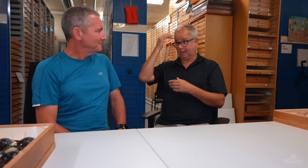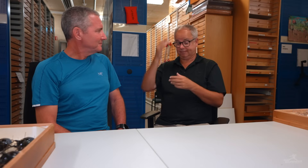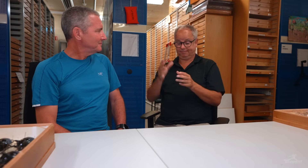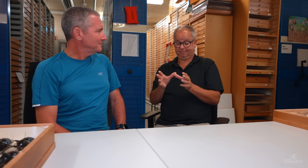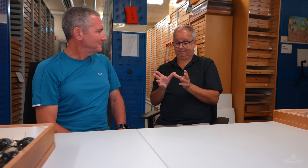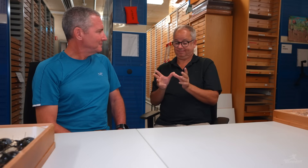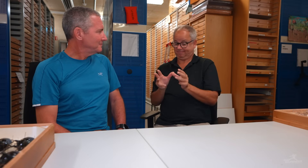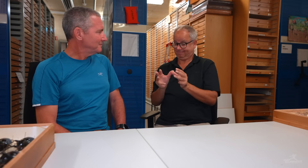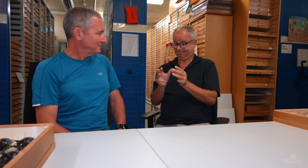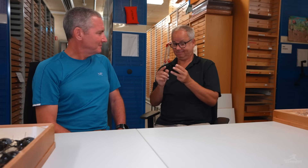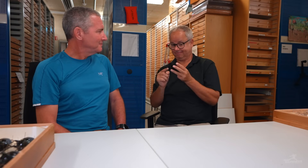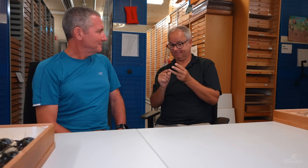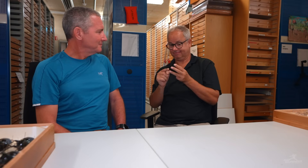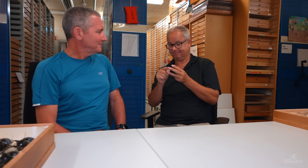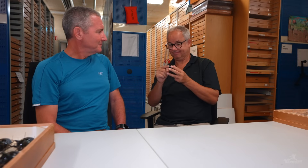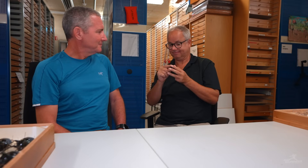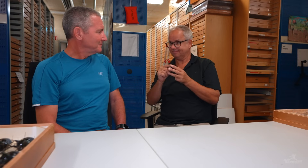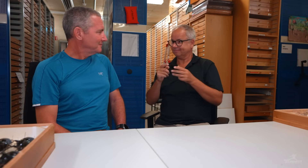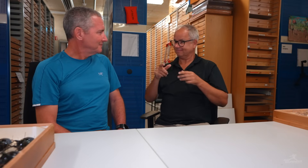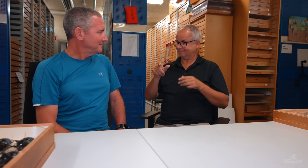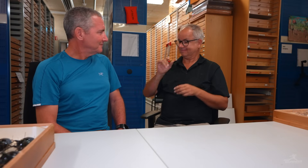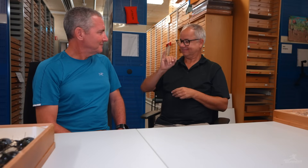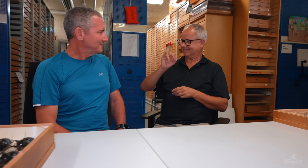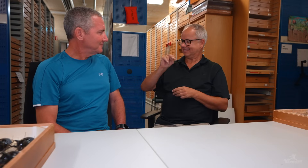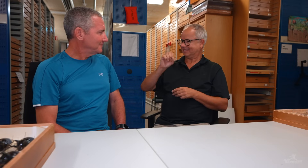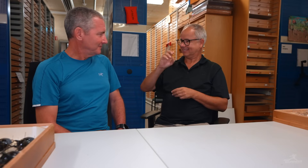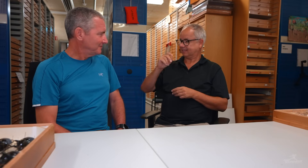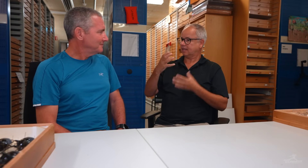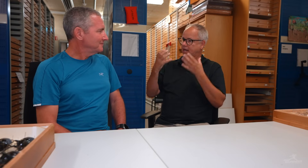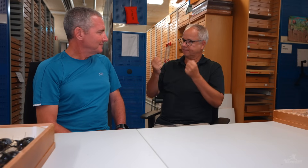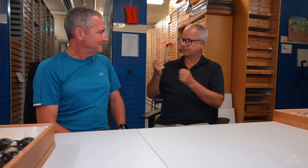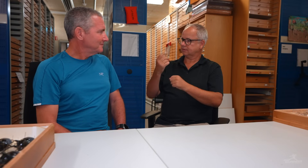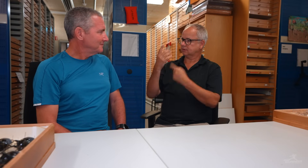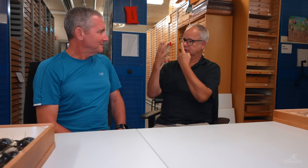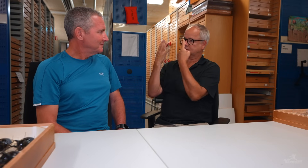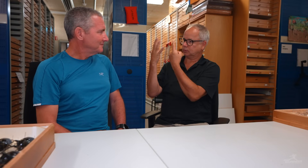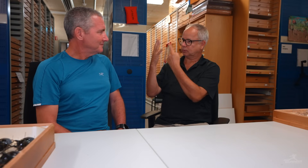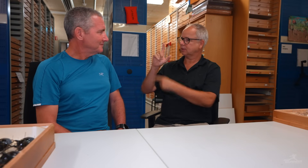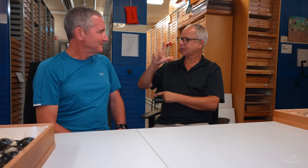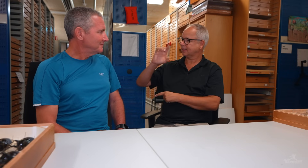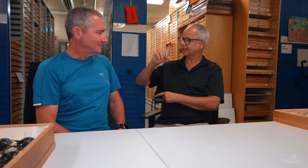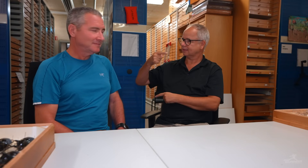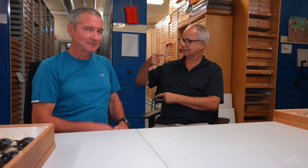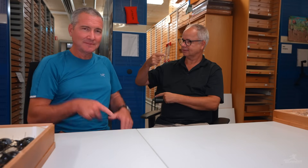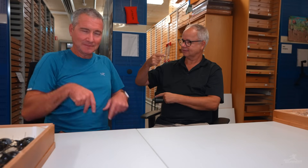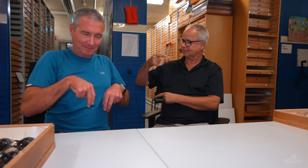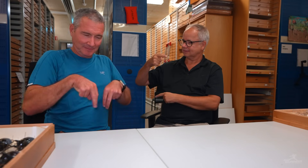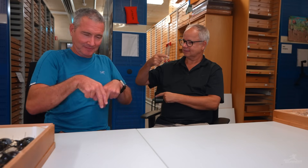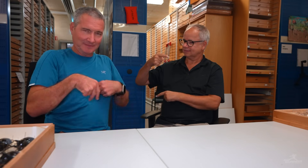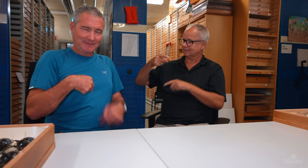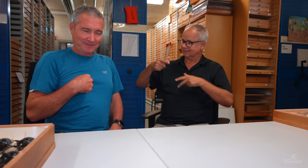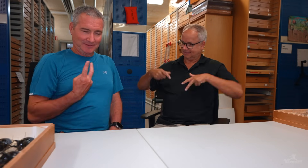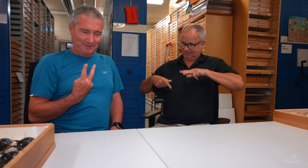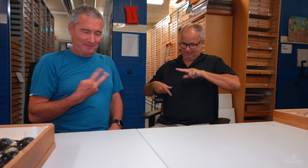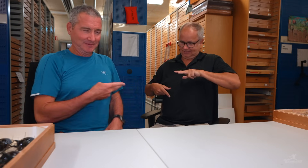So the reasoning for this sign is that insects have six legs. I’ve got two,